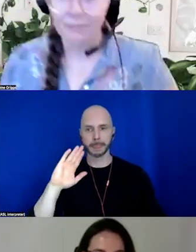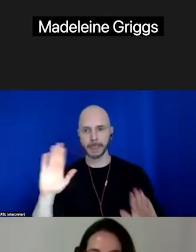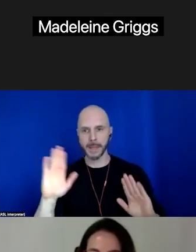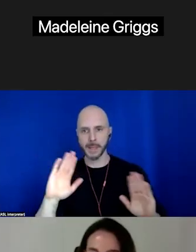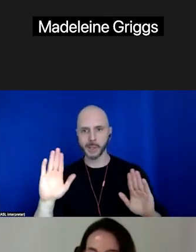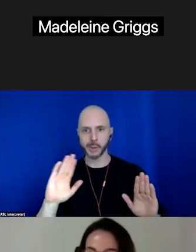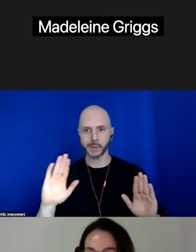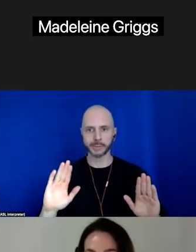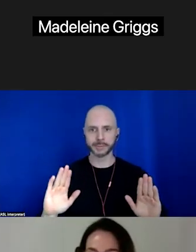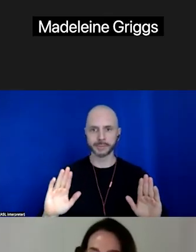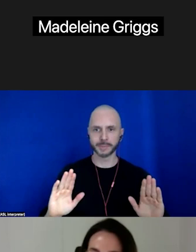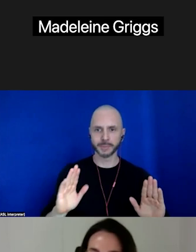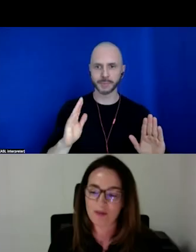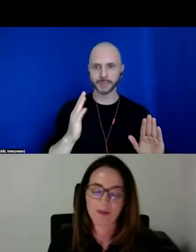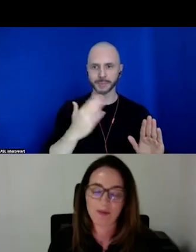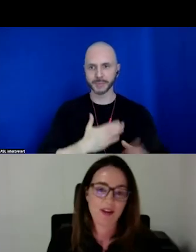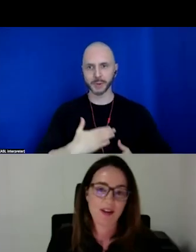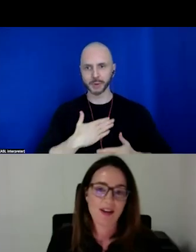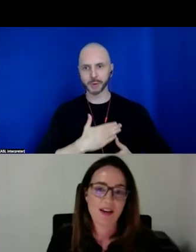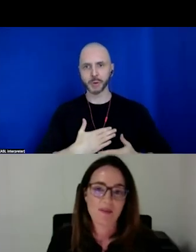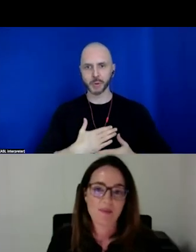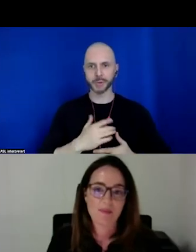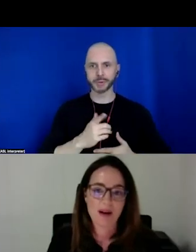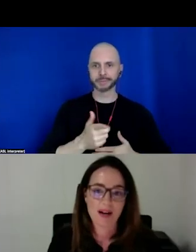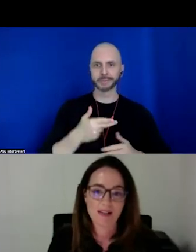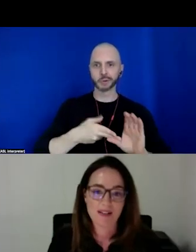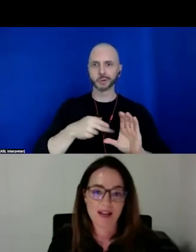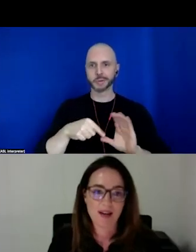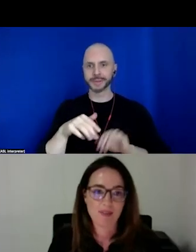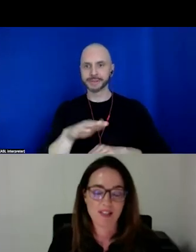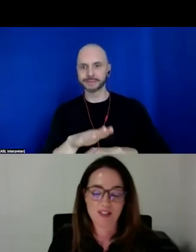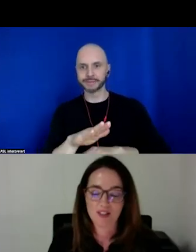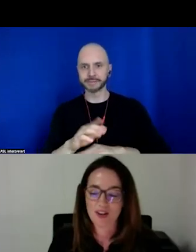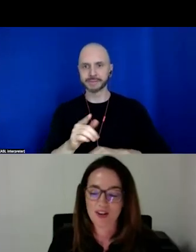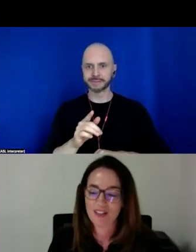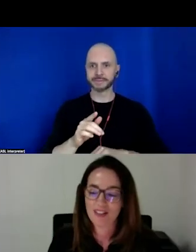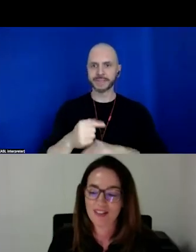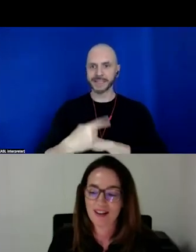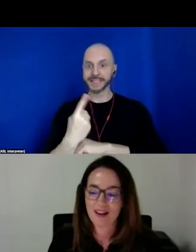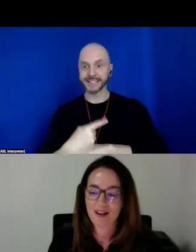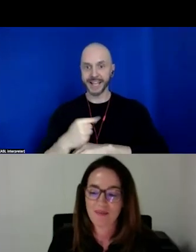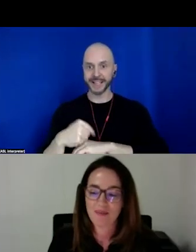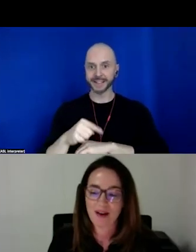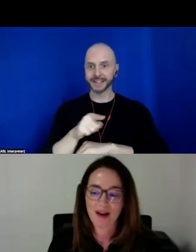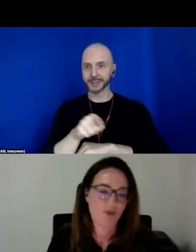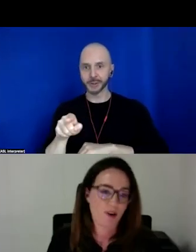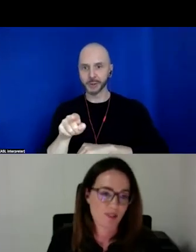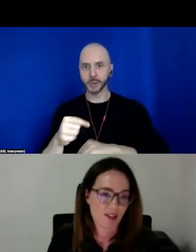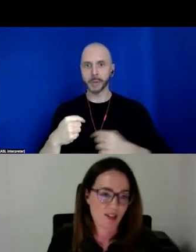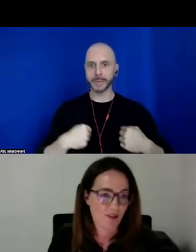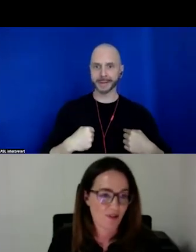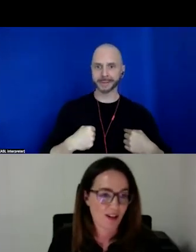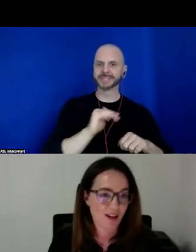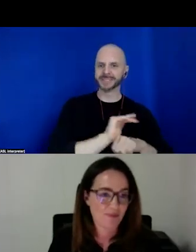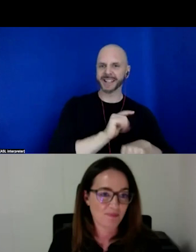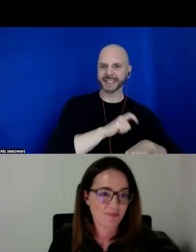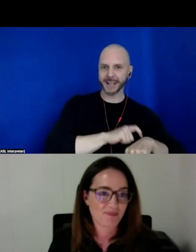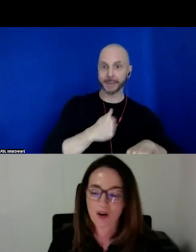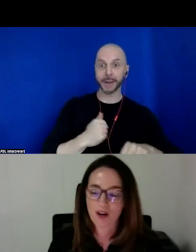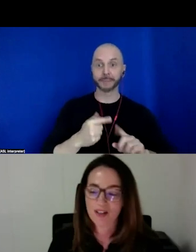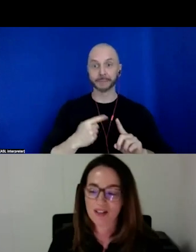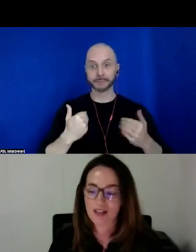evening or daytime for you. My name is Dione. I'm from South Africa. I've worked in many roles in